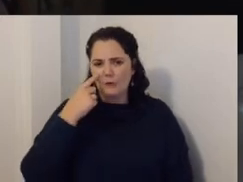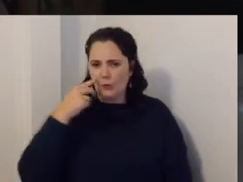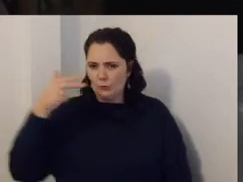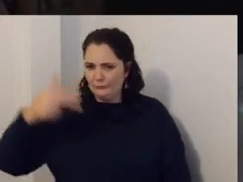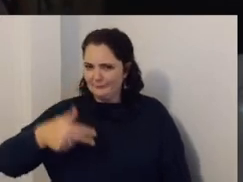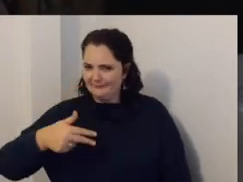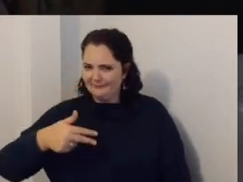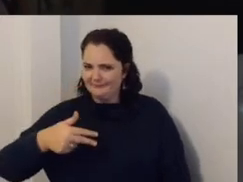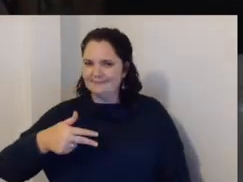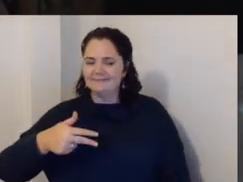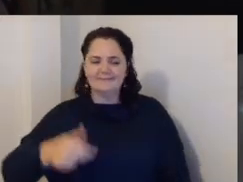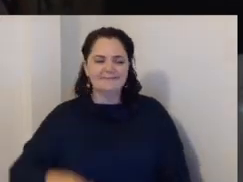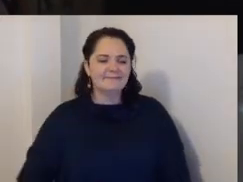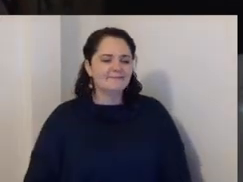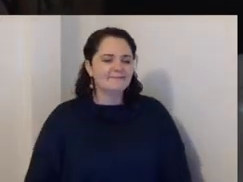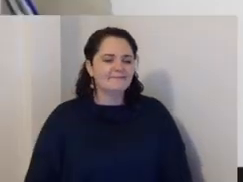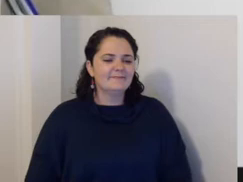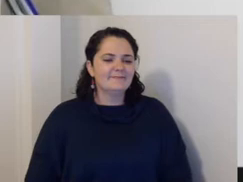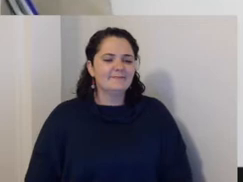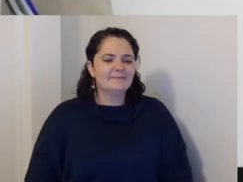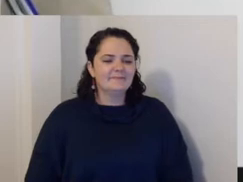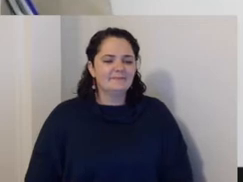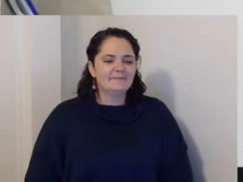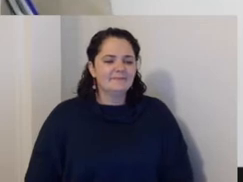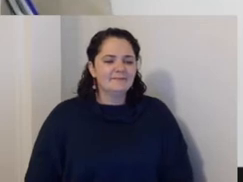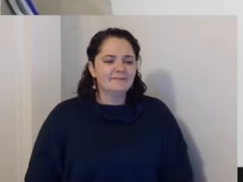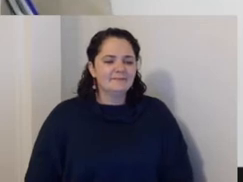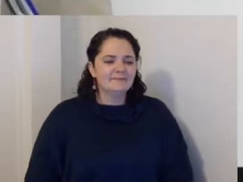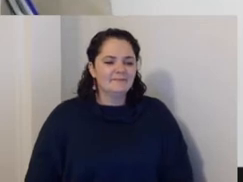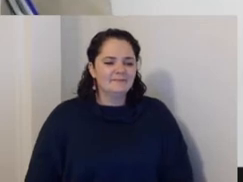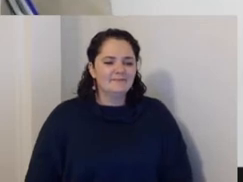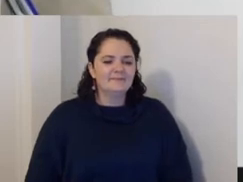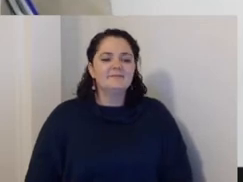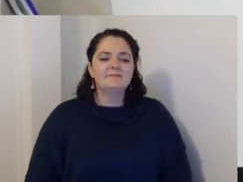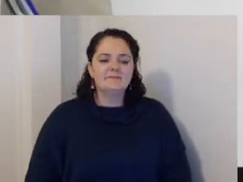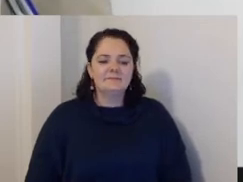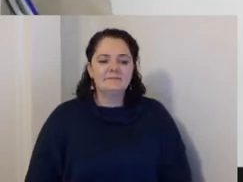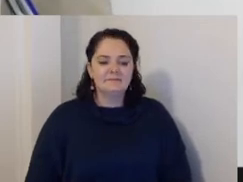I promise I won't interrupt your pose again okay now I've laid that down you can see it's got that